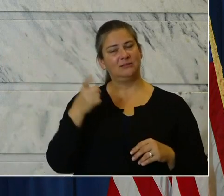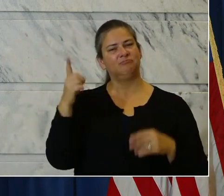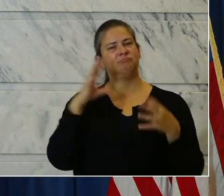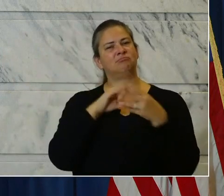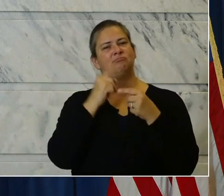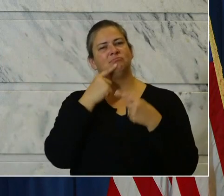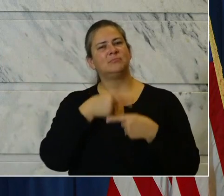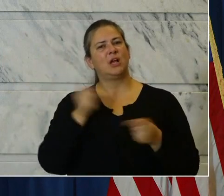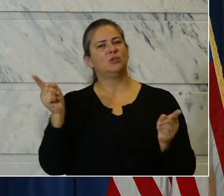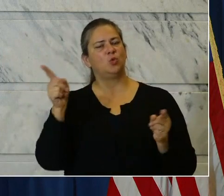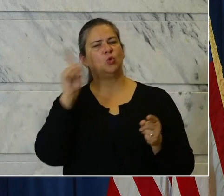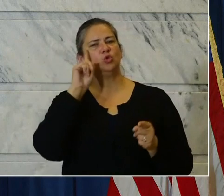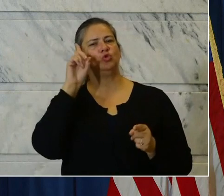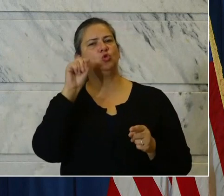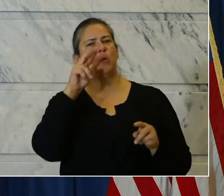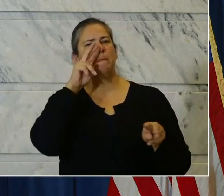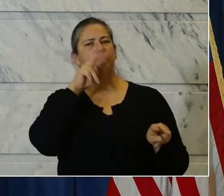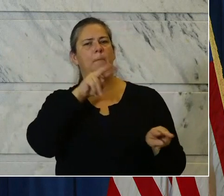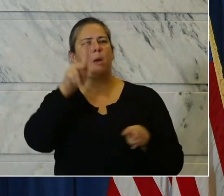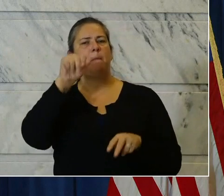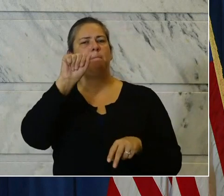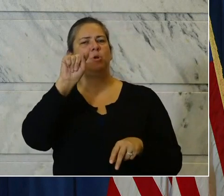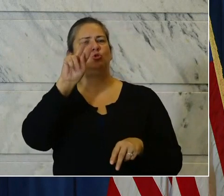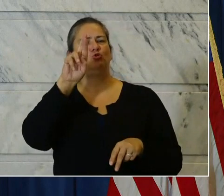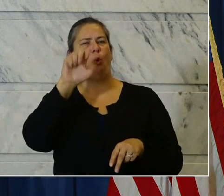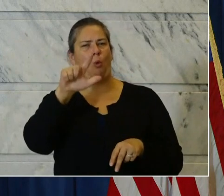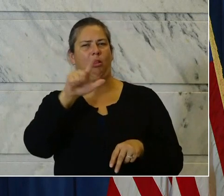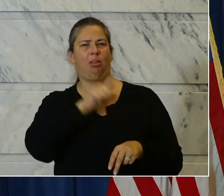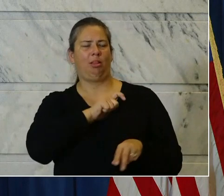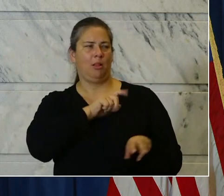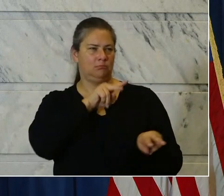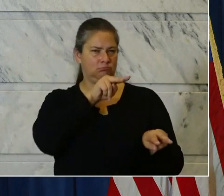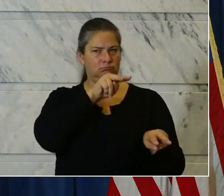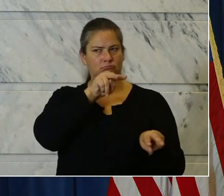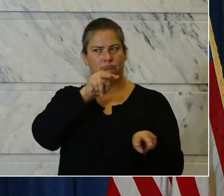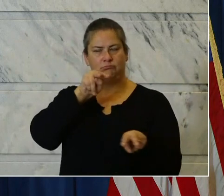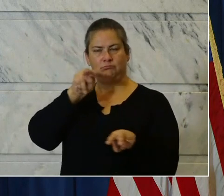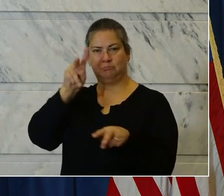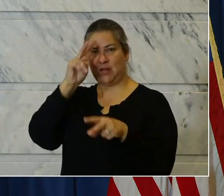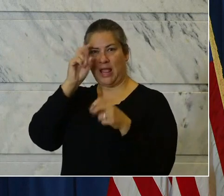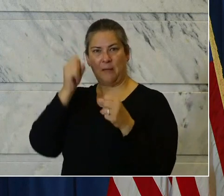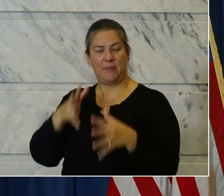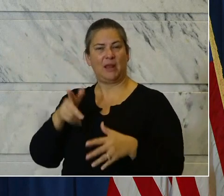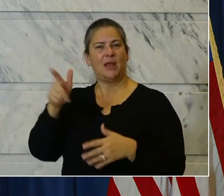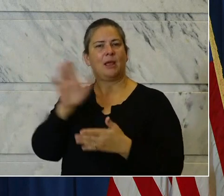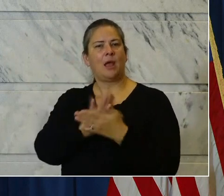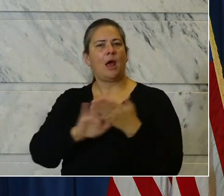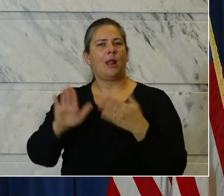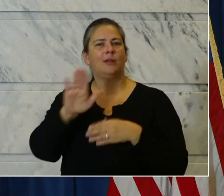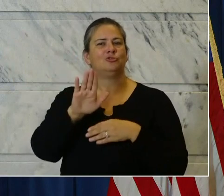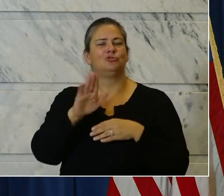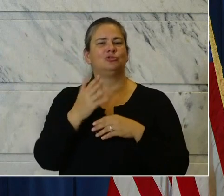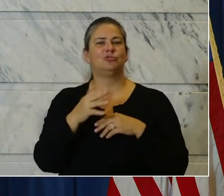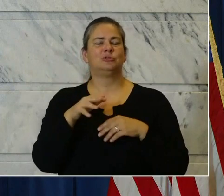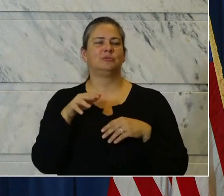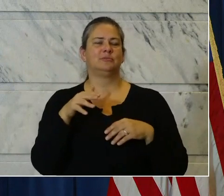INVESTING YEAH WHAT THE QUESTION IS TODAY AND THE ME